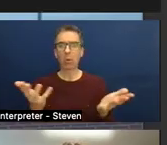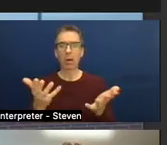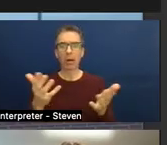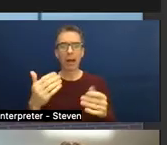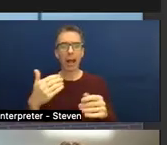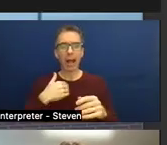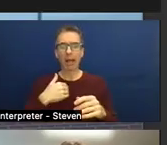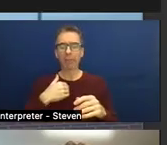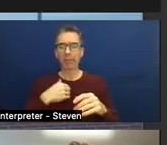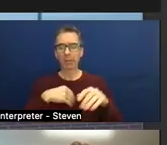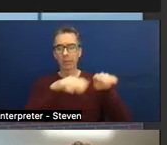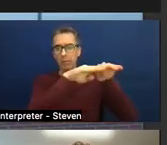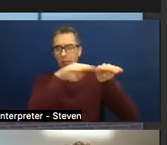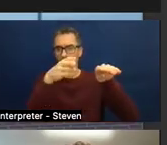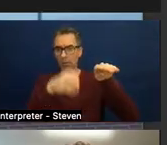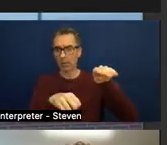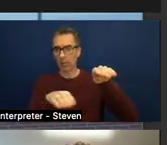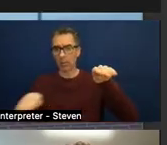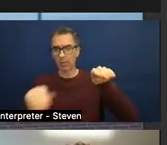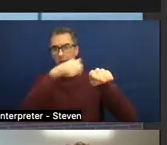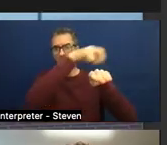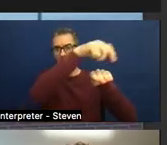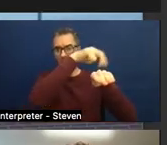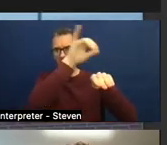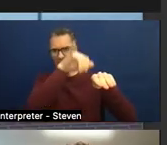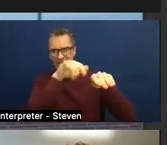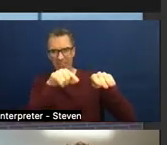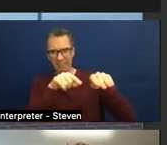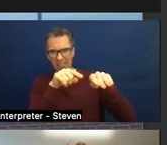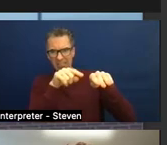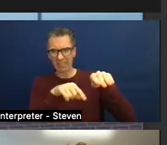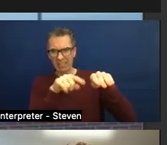as is being constructed on Colfax BRT right now.